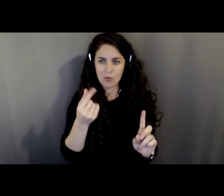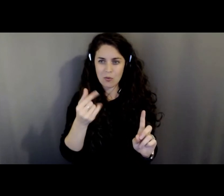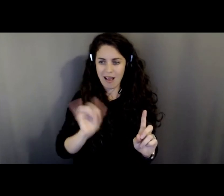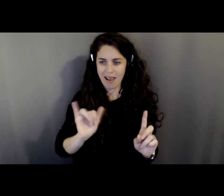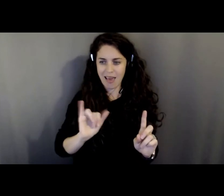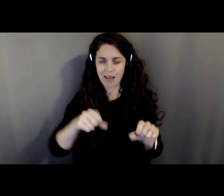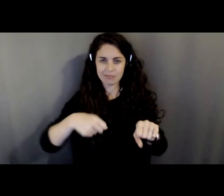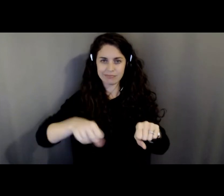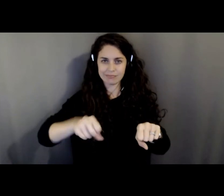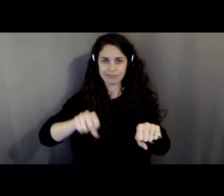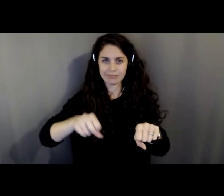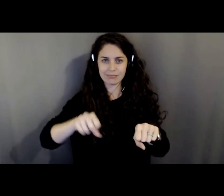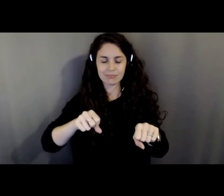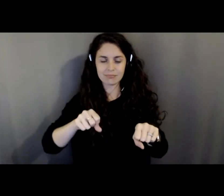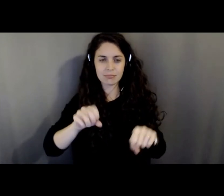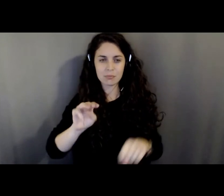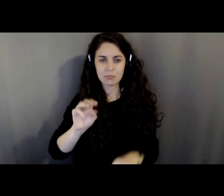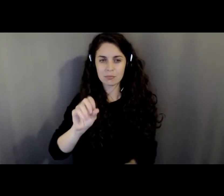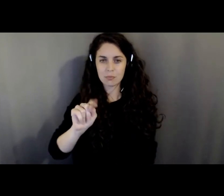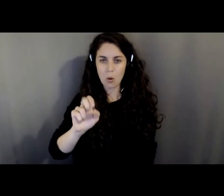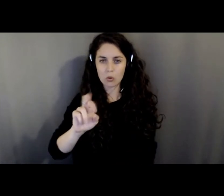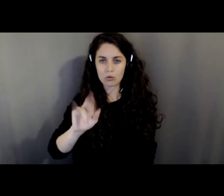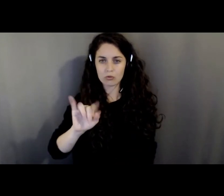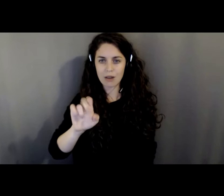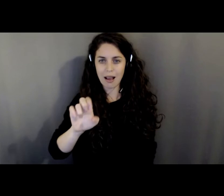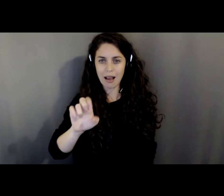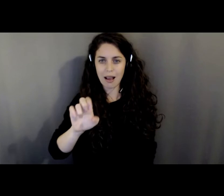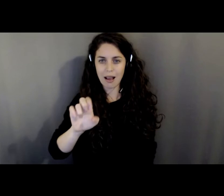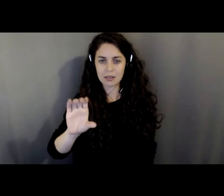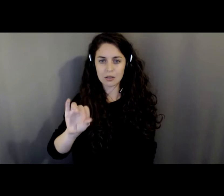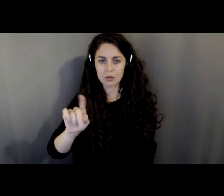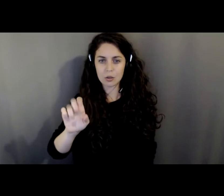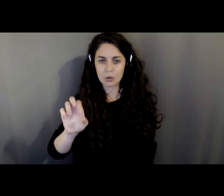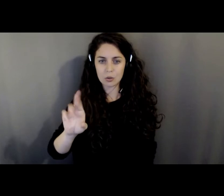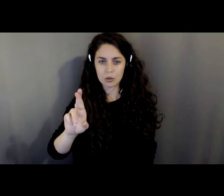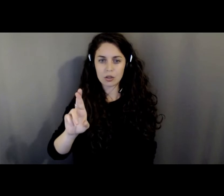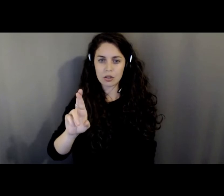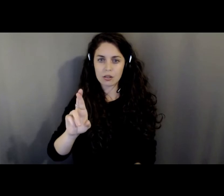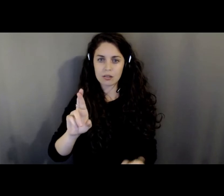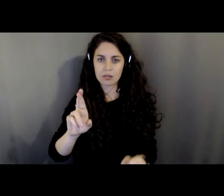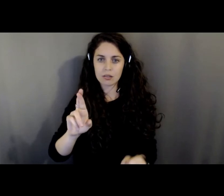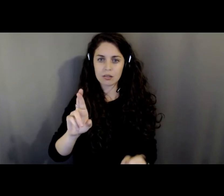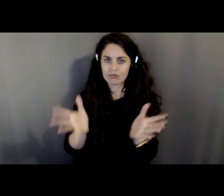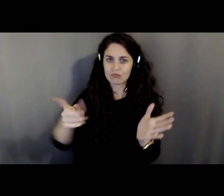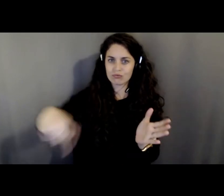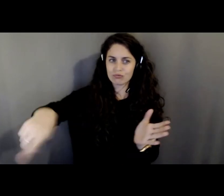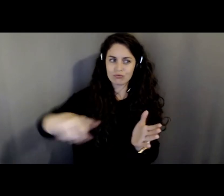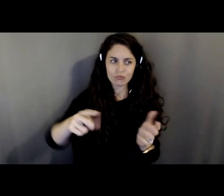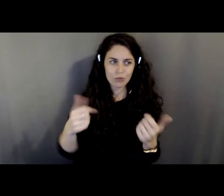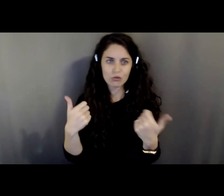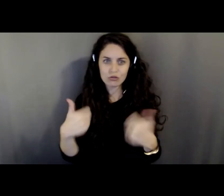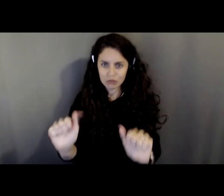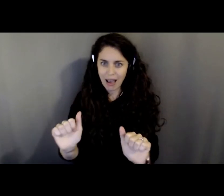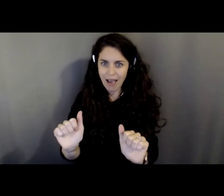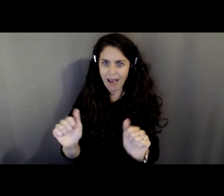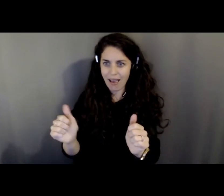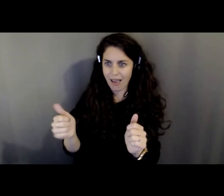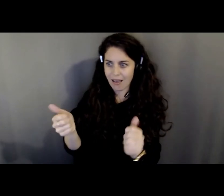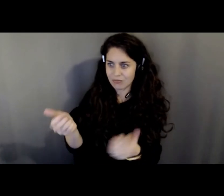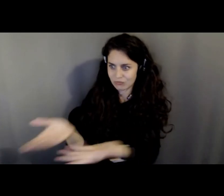we encourage all students to try out riding a motorized scooter even if they don't